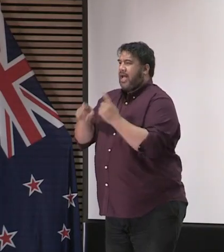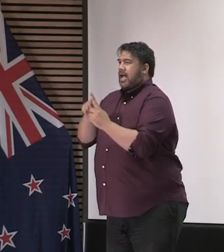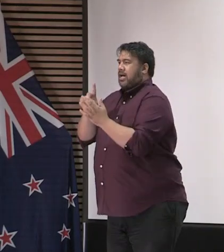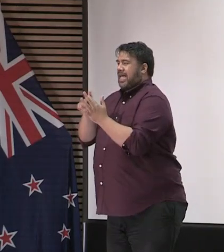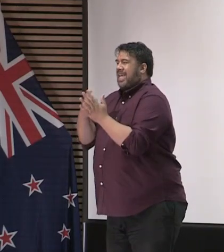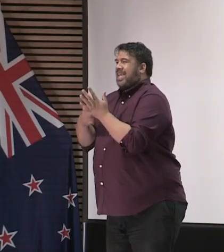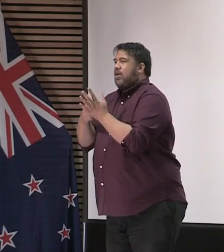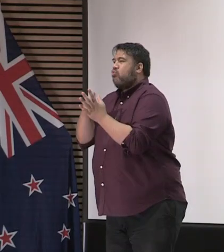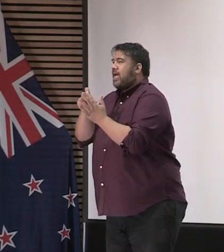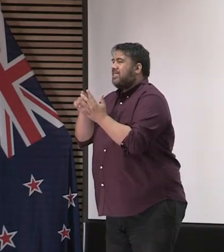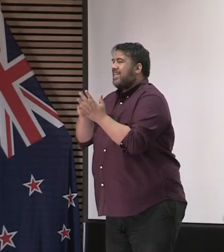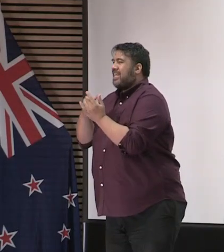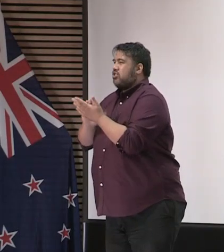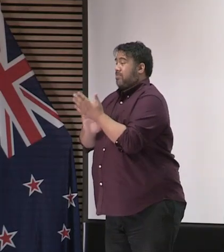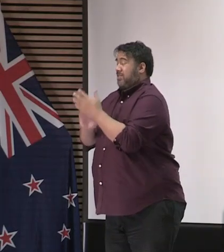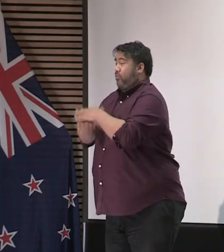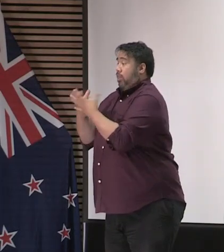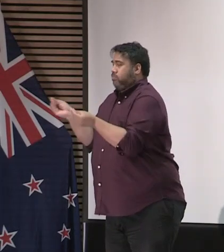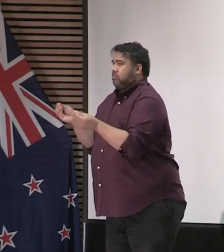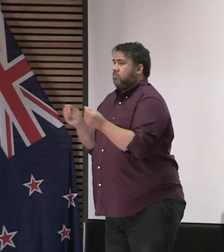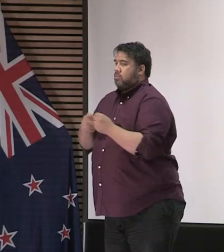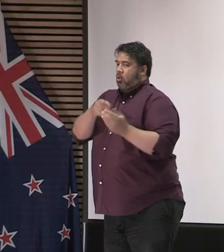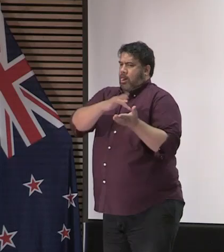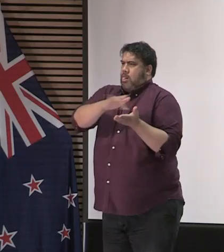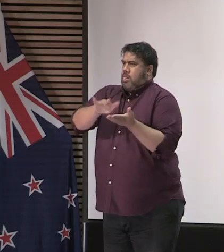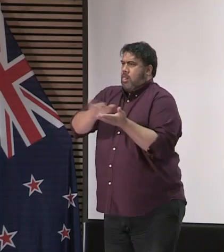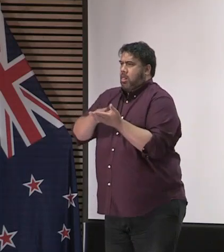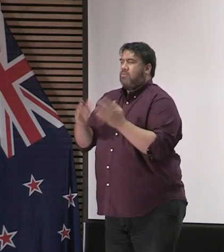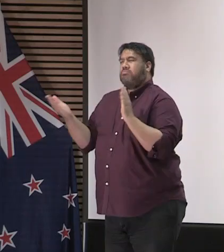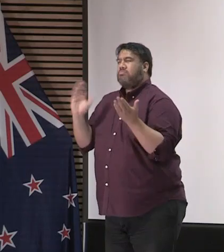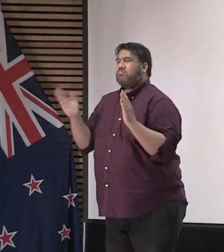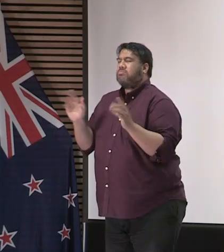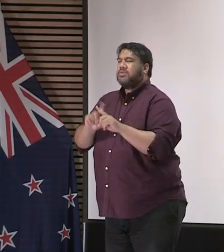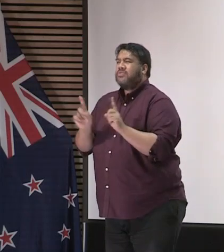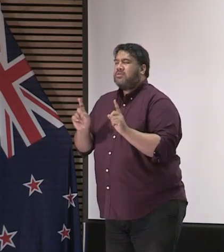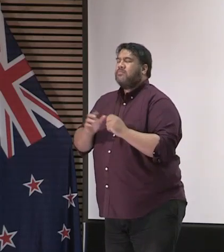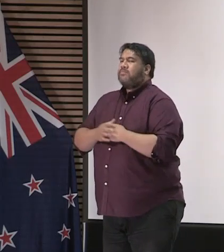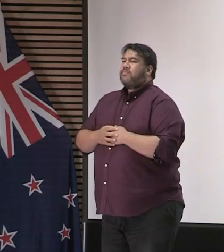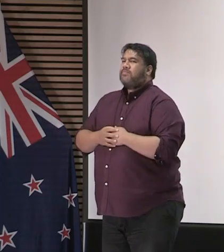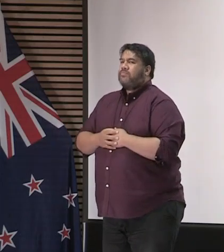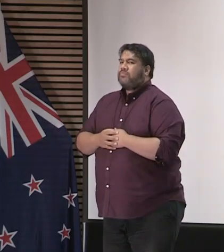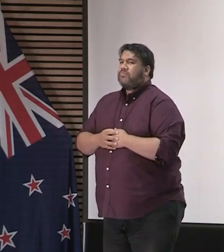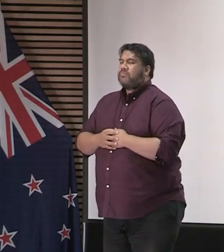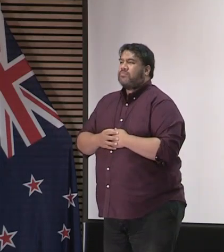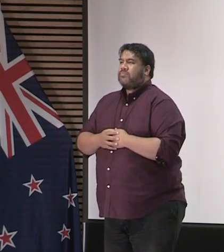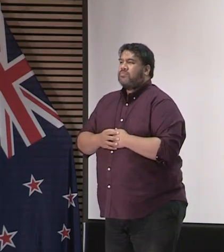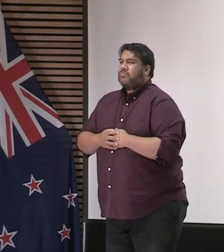and eradication several weeks ago at the first meeting of the Epidemic Response Committee. To date, we have